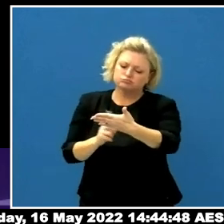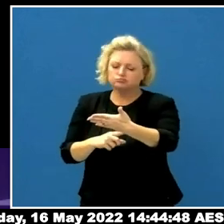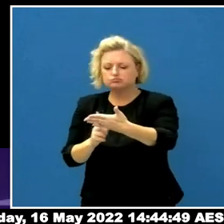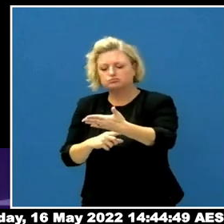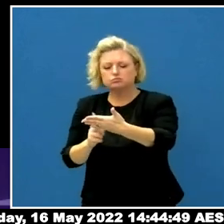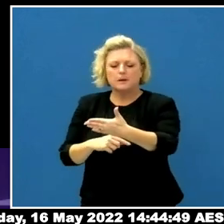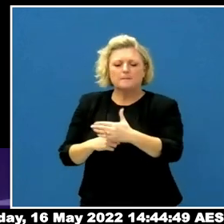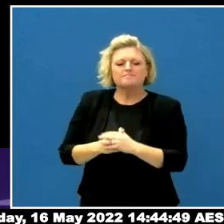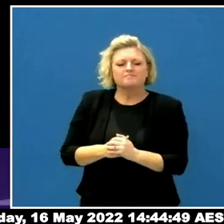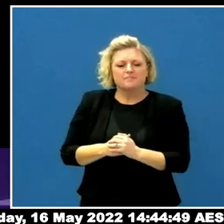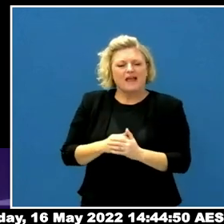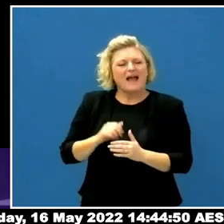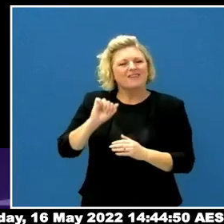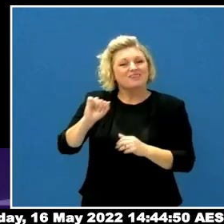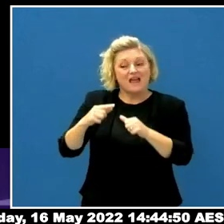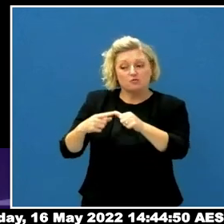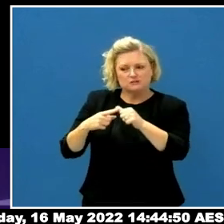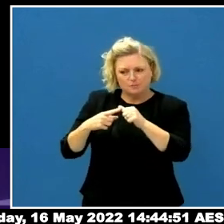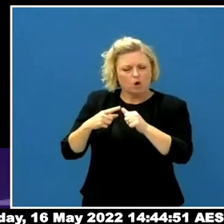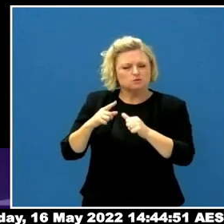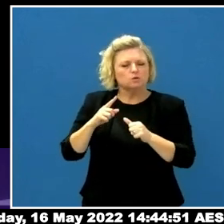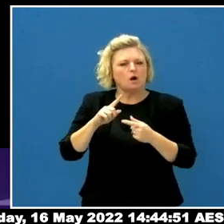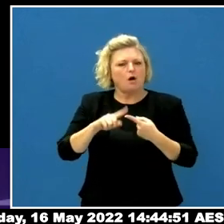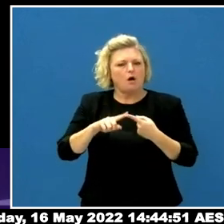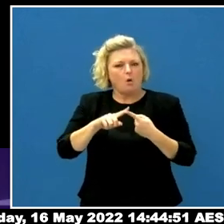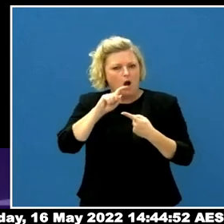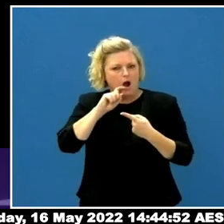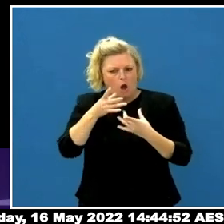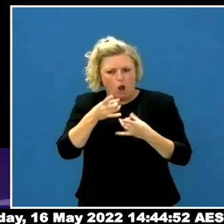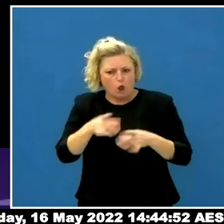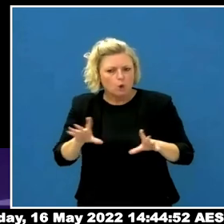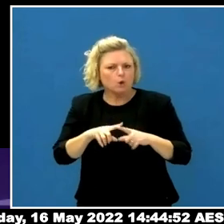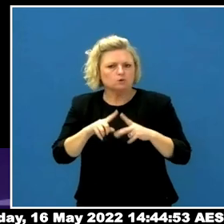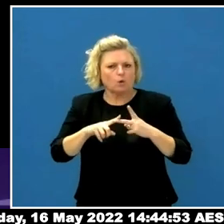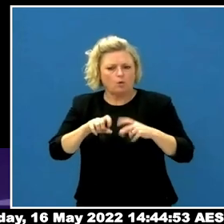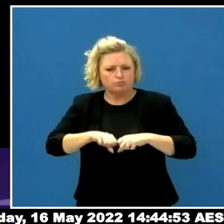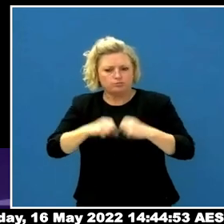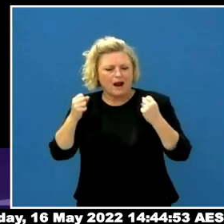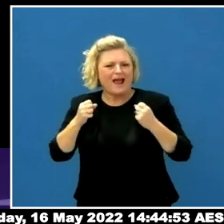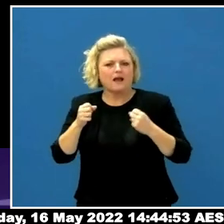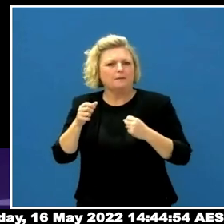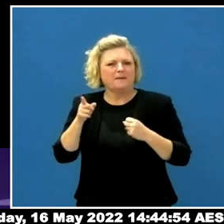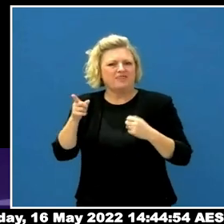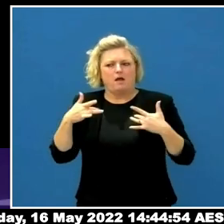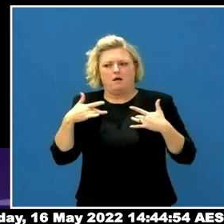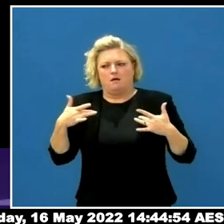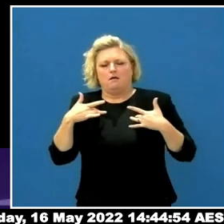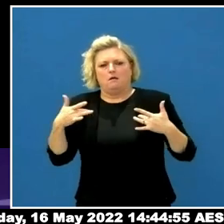that you were concerned that that would have an impact on his ability to be able to